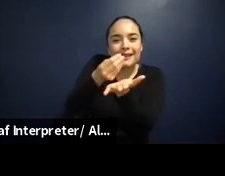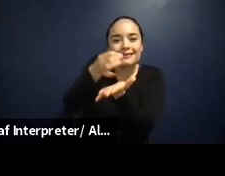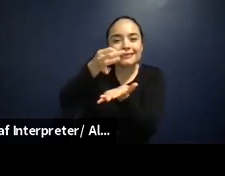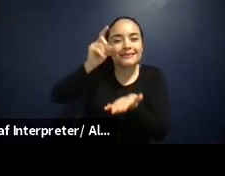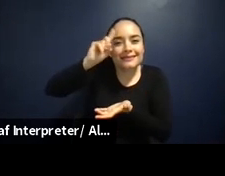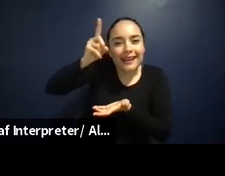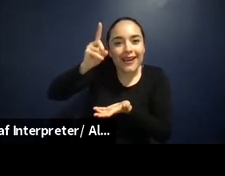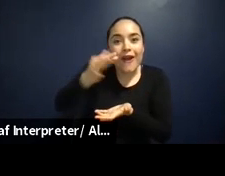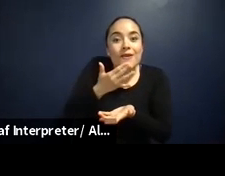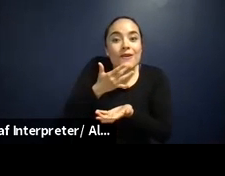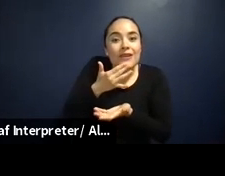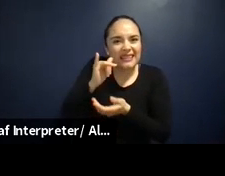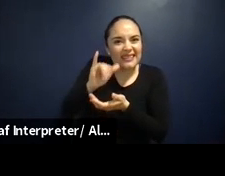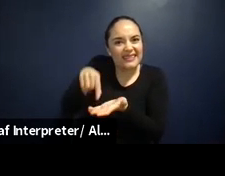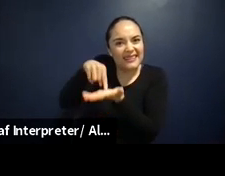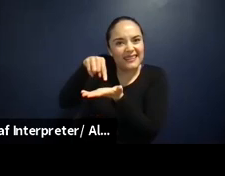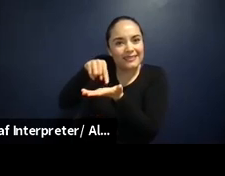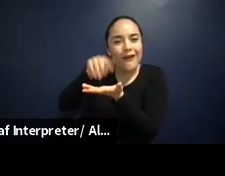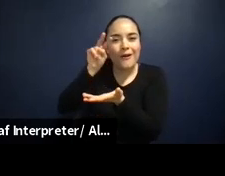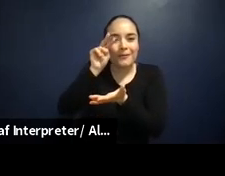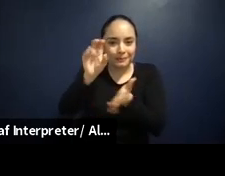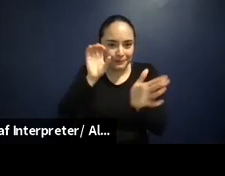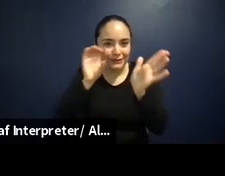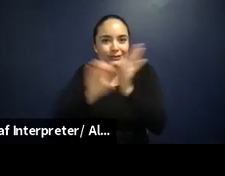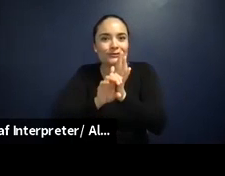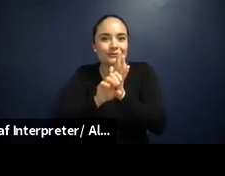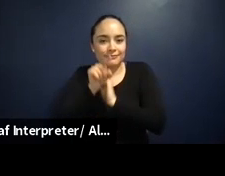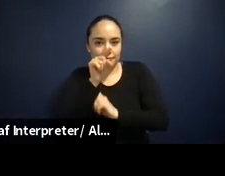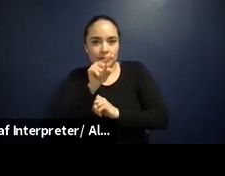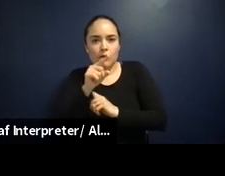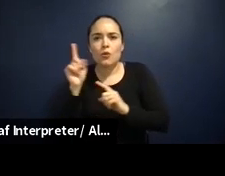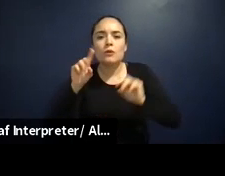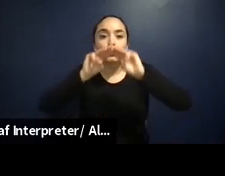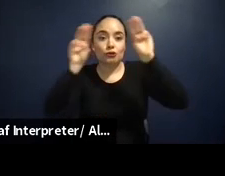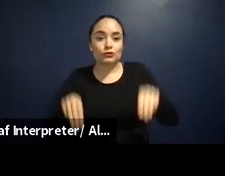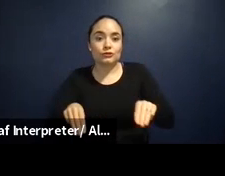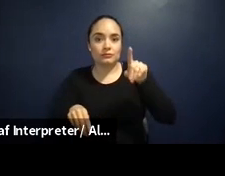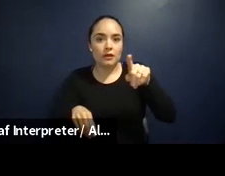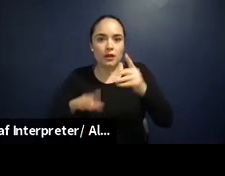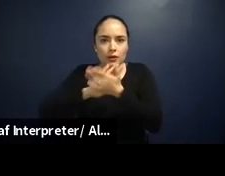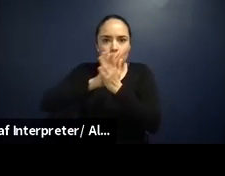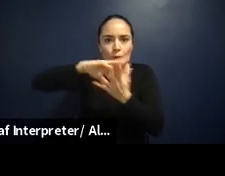from the gallery, sort of that coppery metallic look, it turns green over time as it's weathered, so